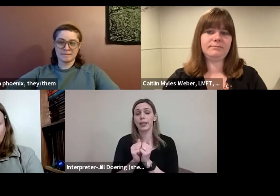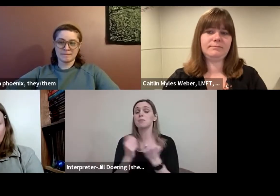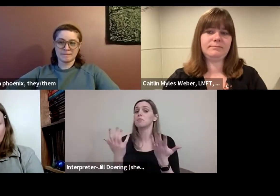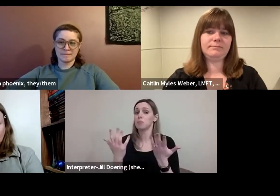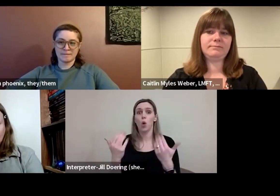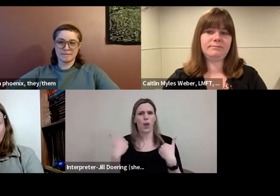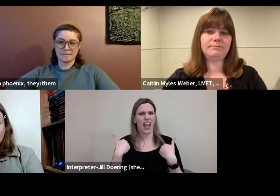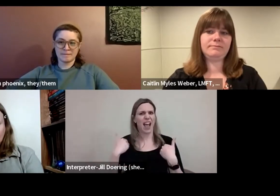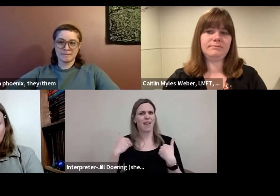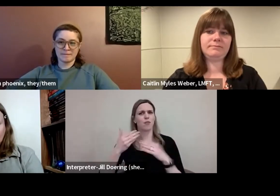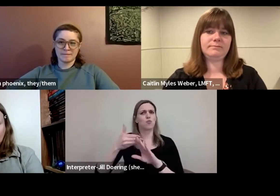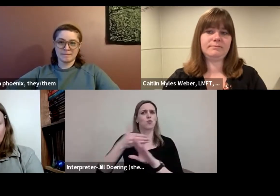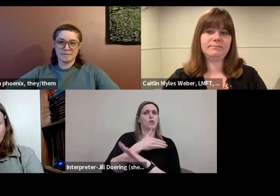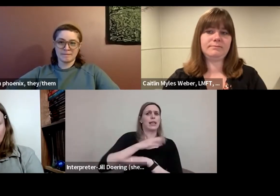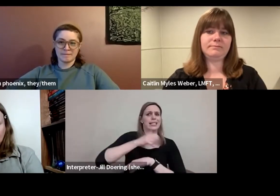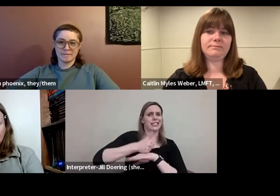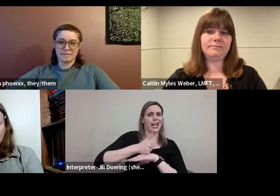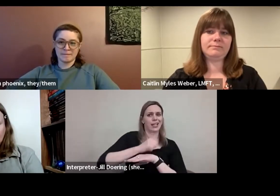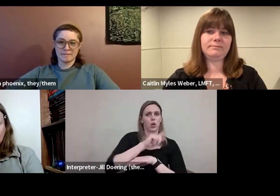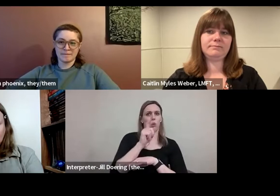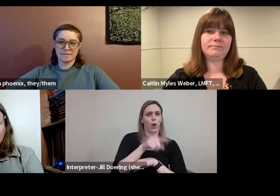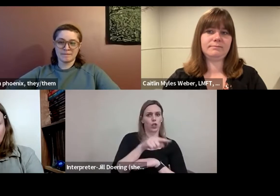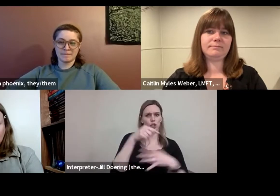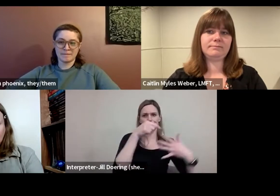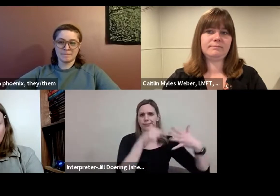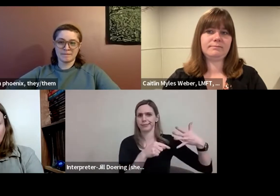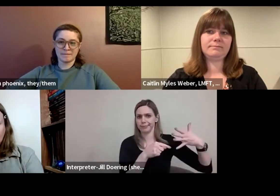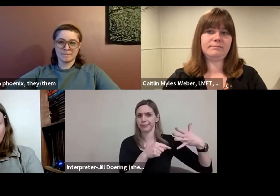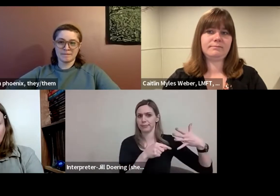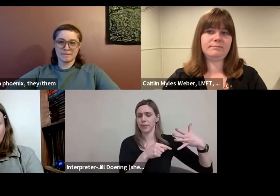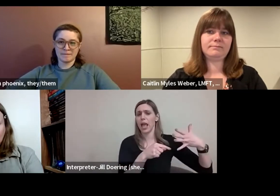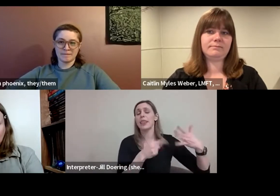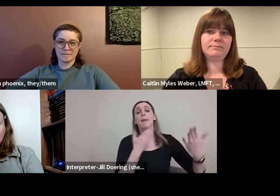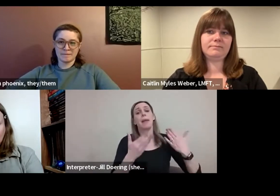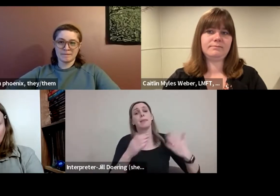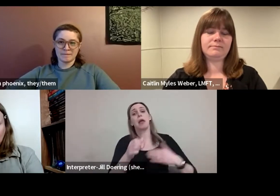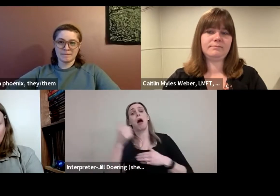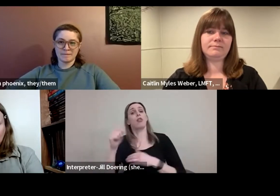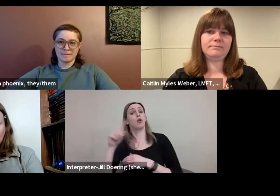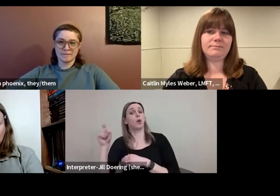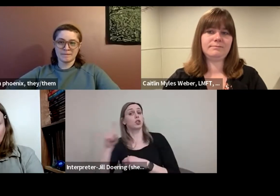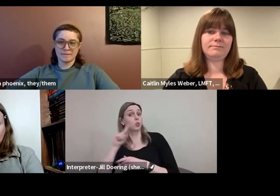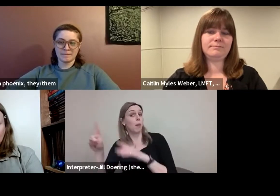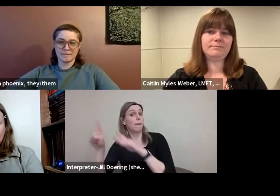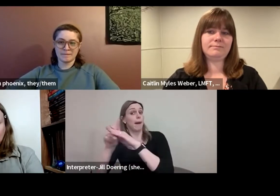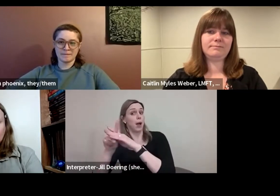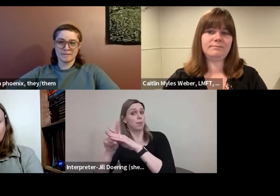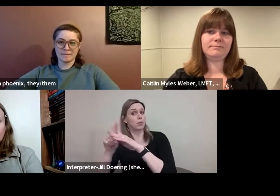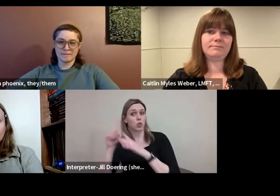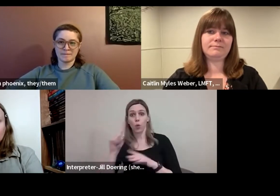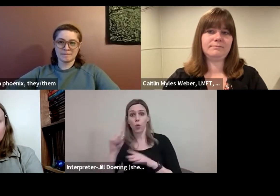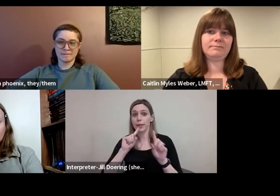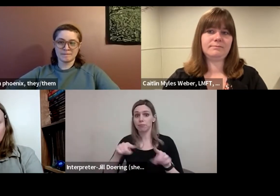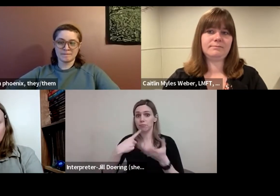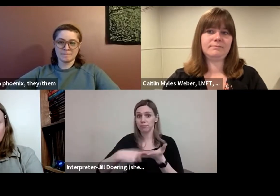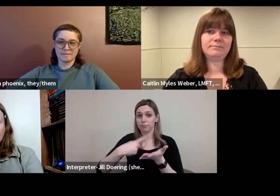and probably some questions that pop out of other places. So I'm really thrilled that Caitlin is here